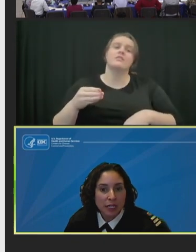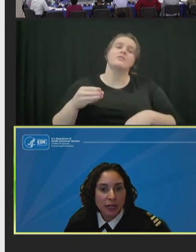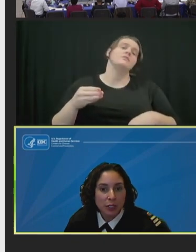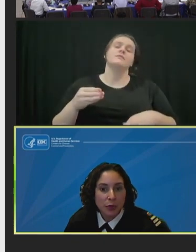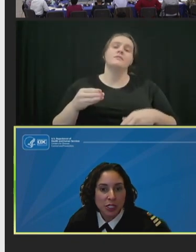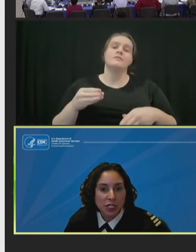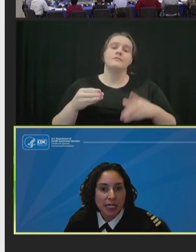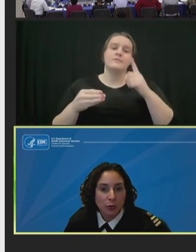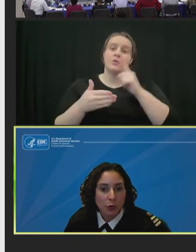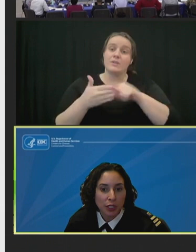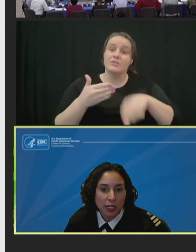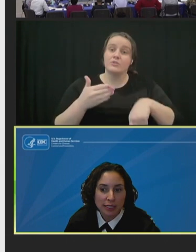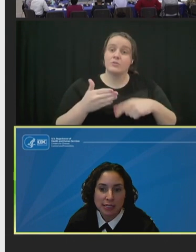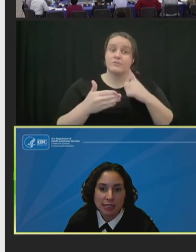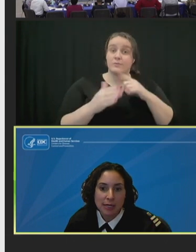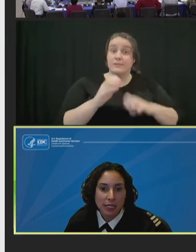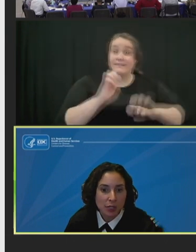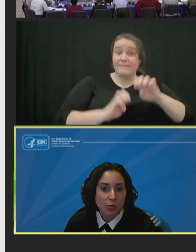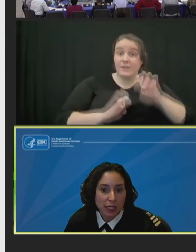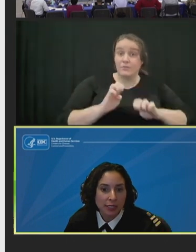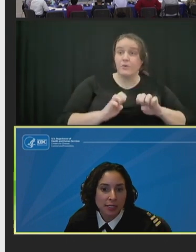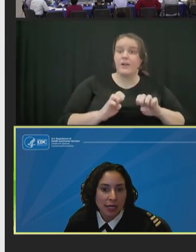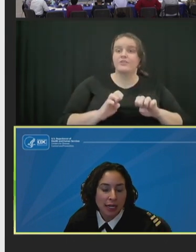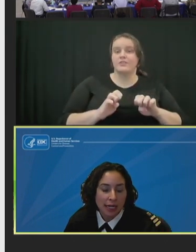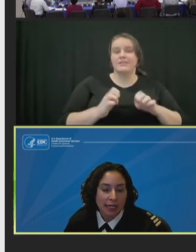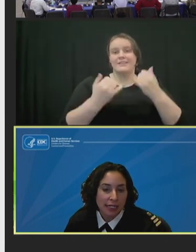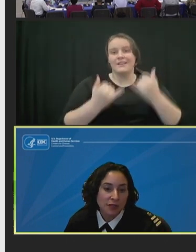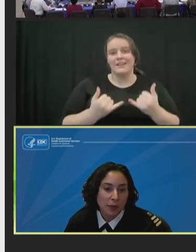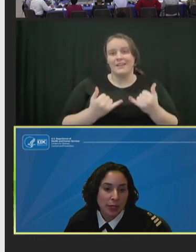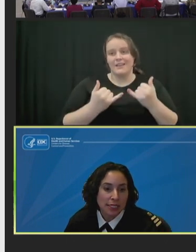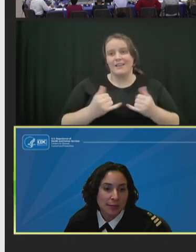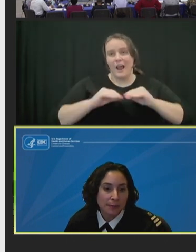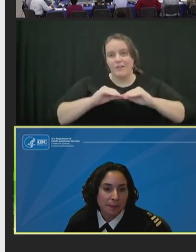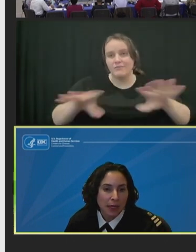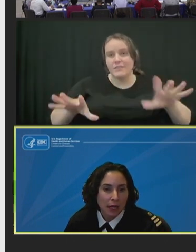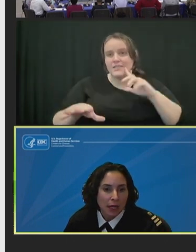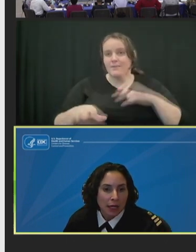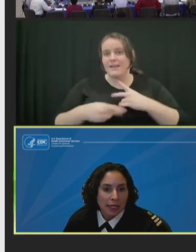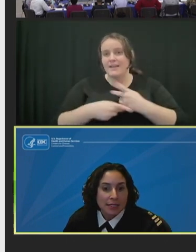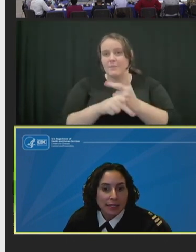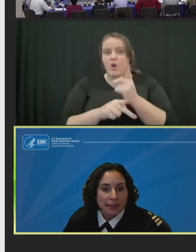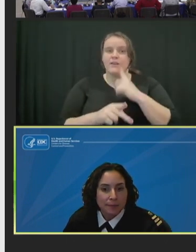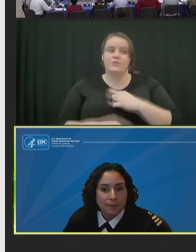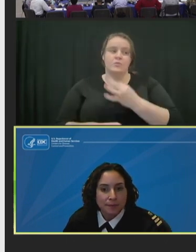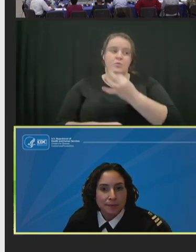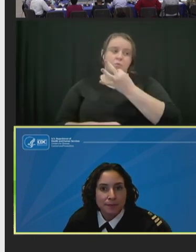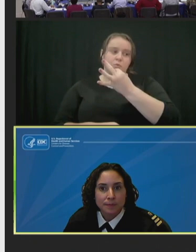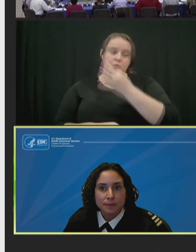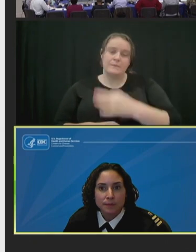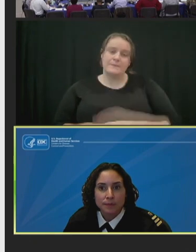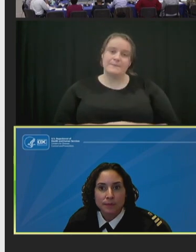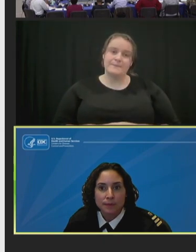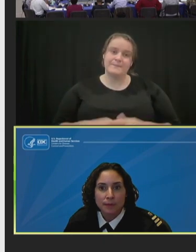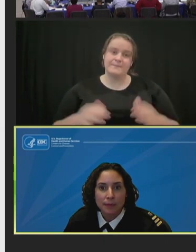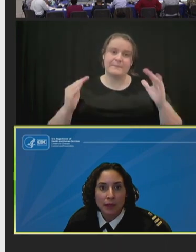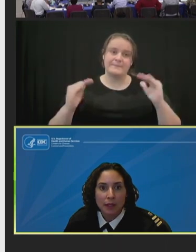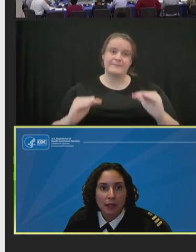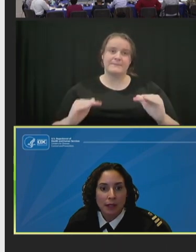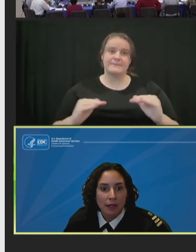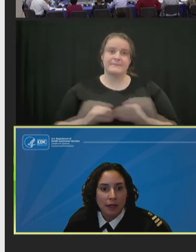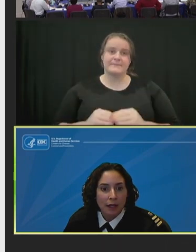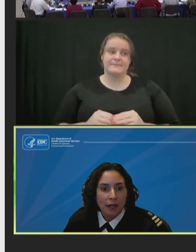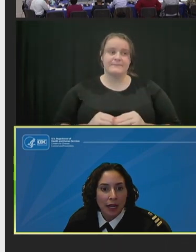evaluation and working on these dissemination products in the next few months. Next slide.